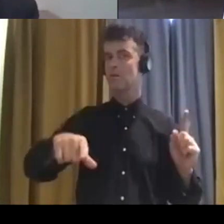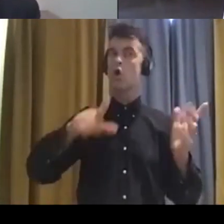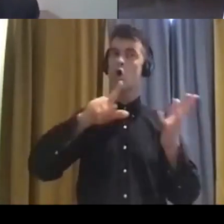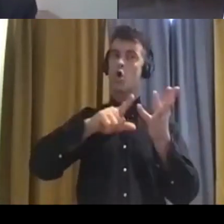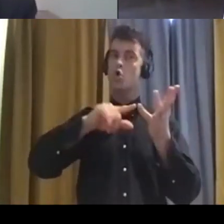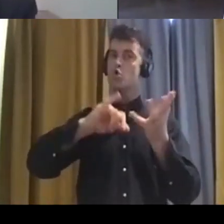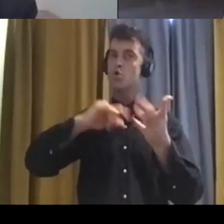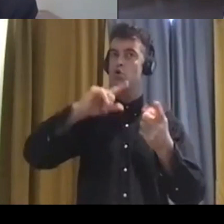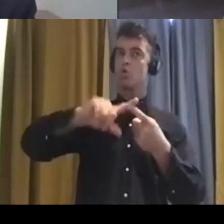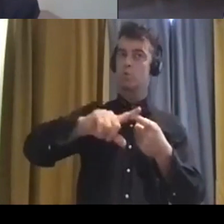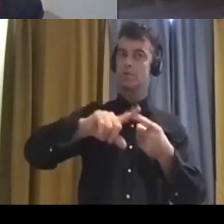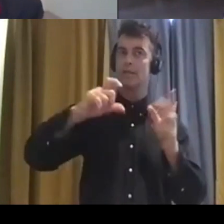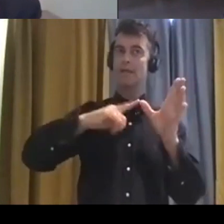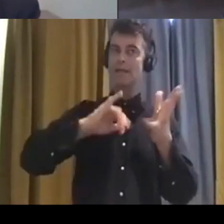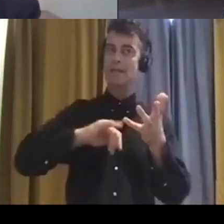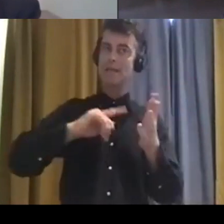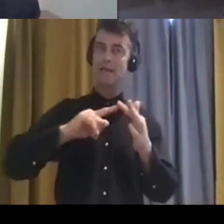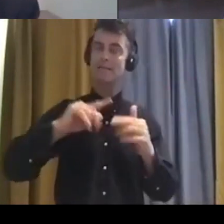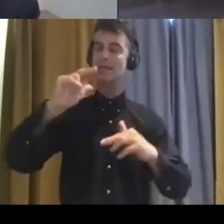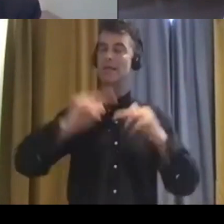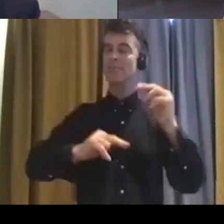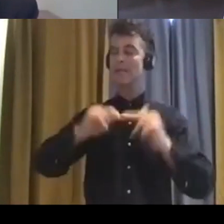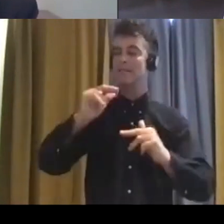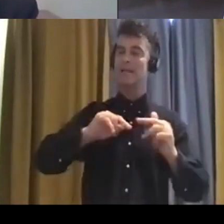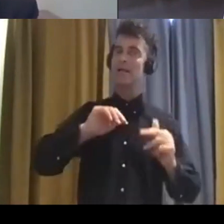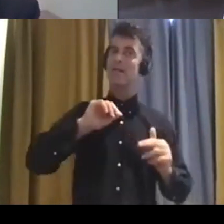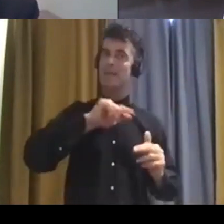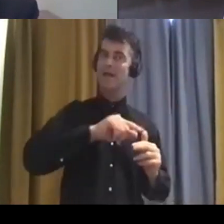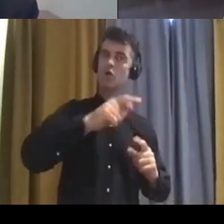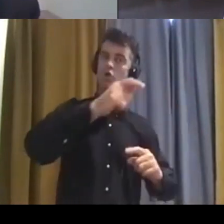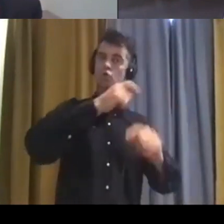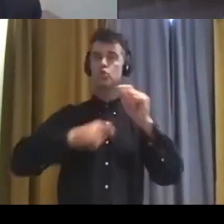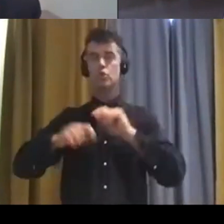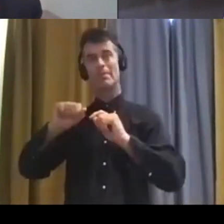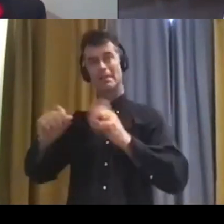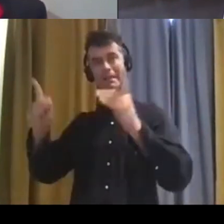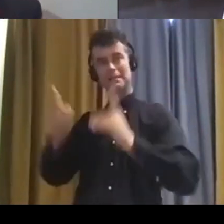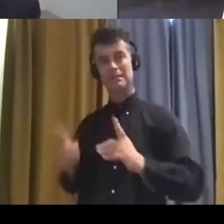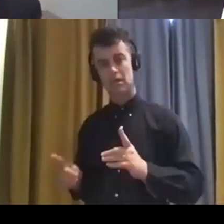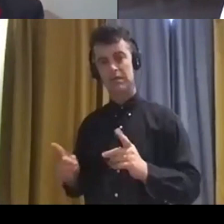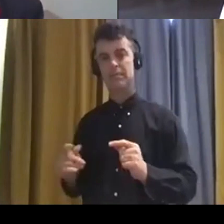This market will change face of the world not just socially but economically as well